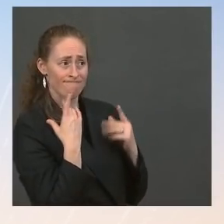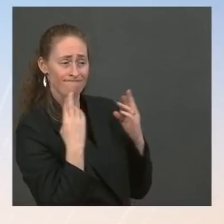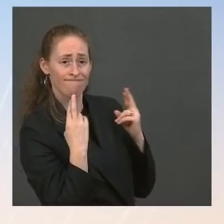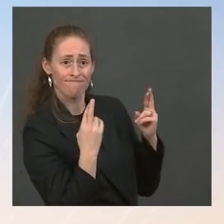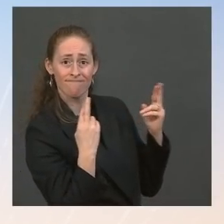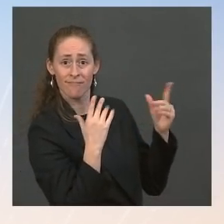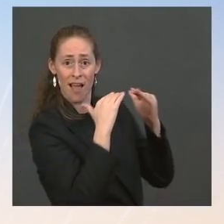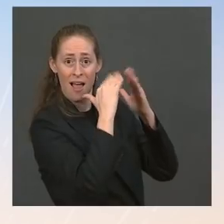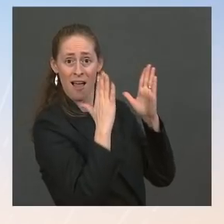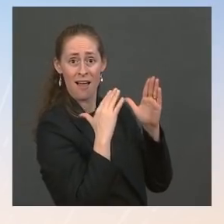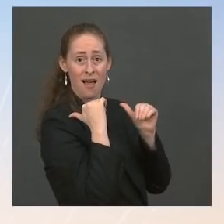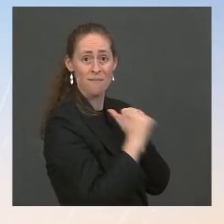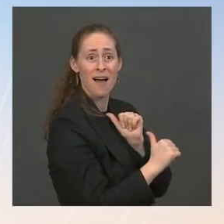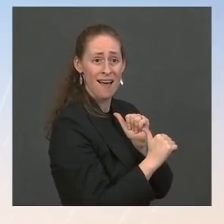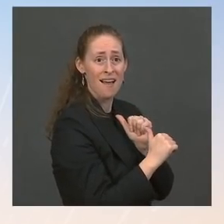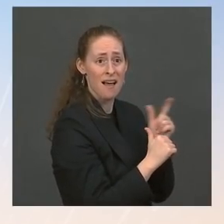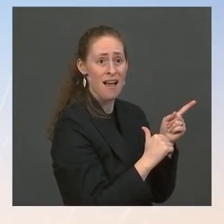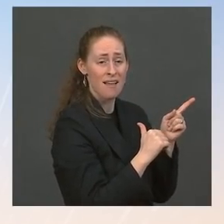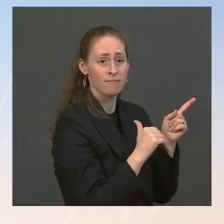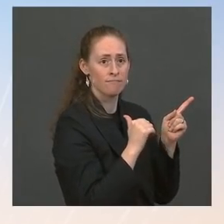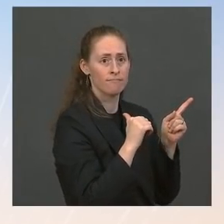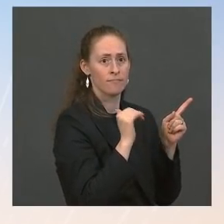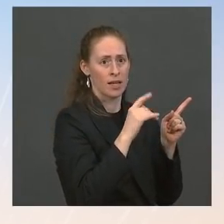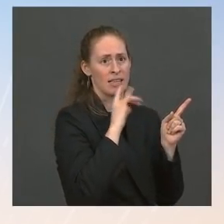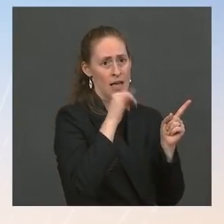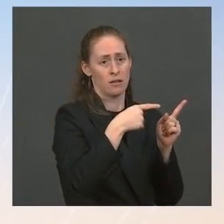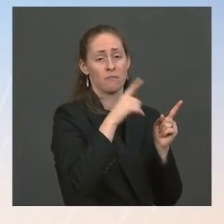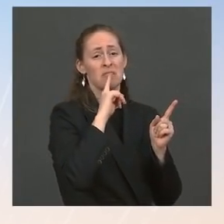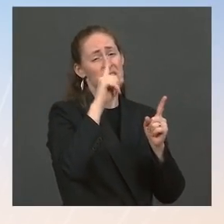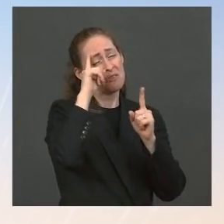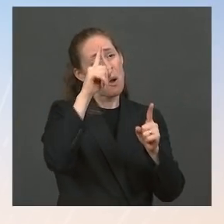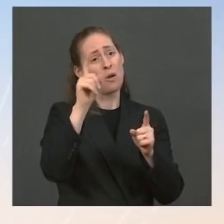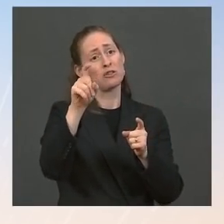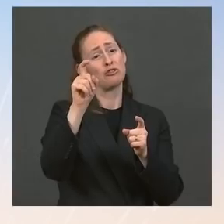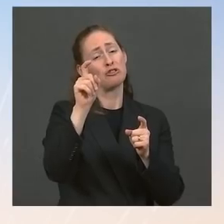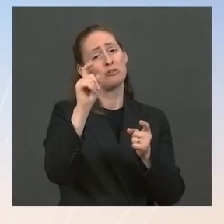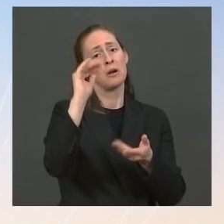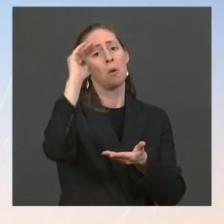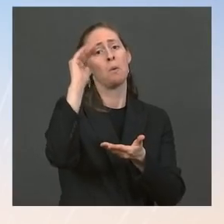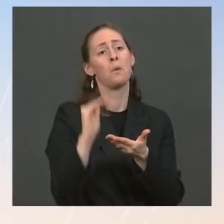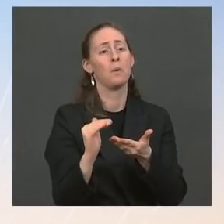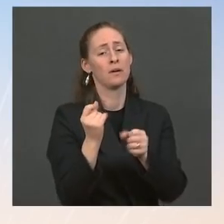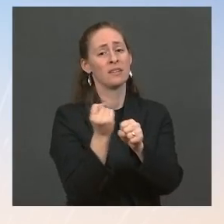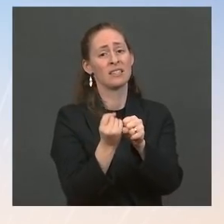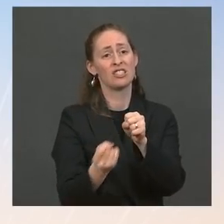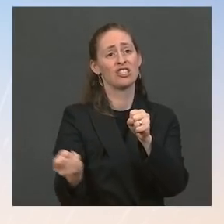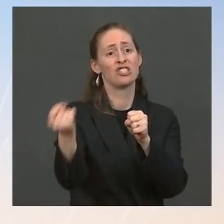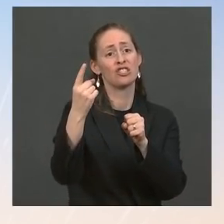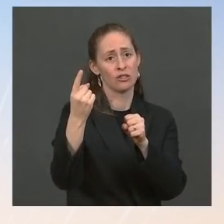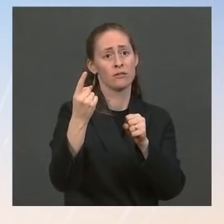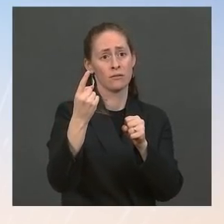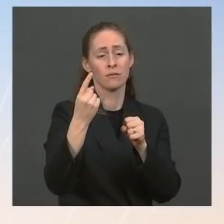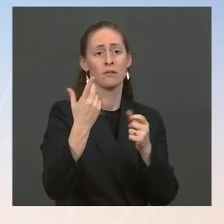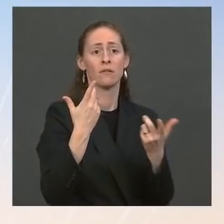that will lower costs next year for the American people: cutting childcare costs in half; making preschool free for families